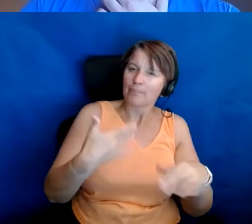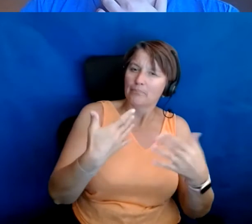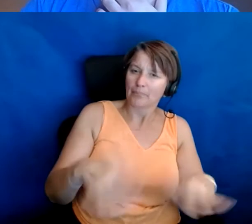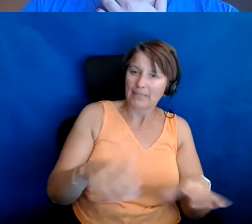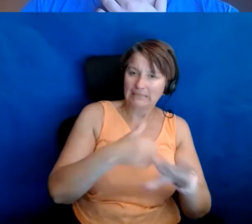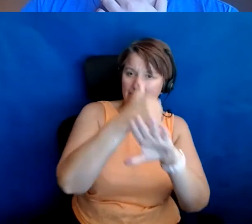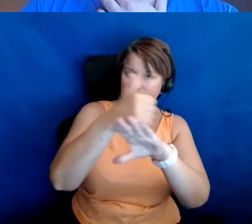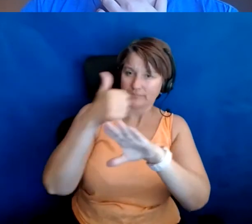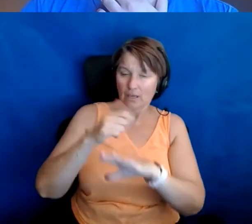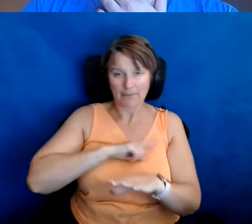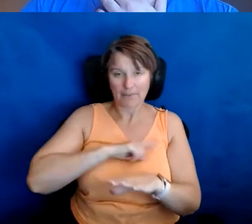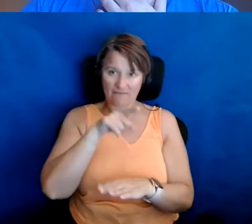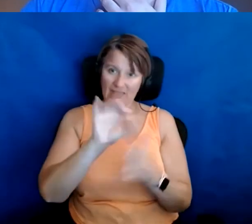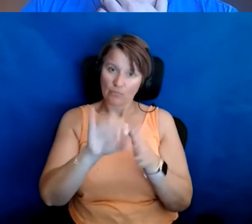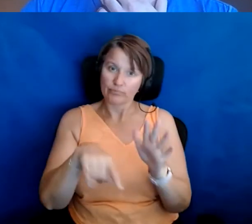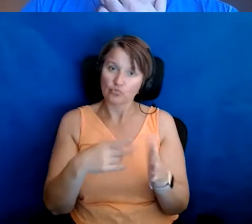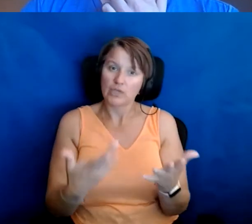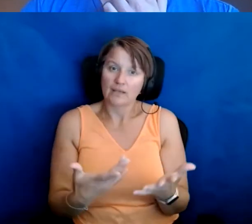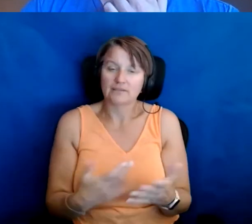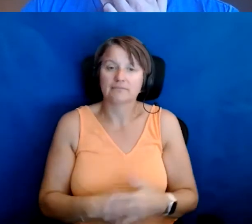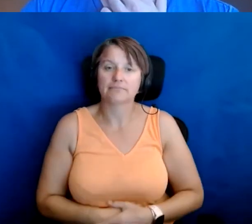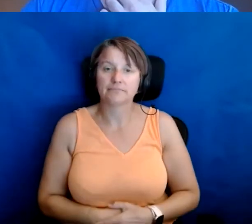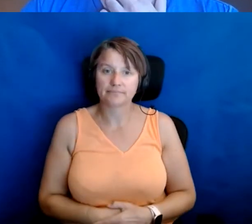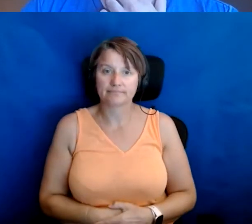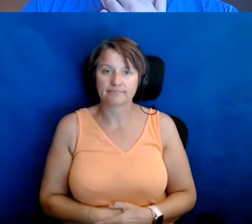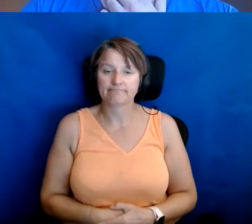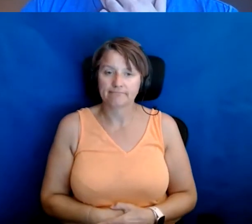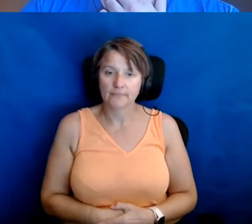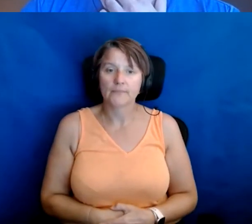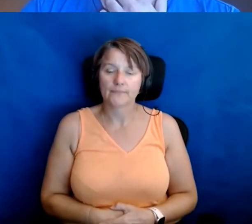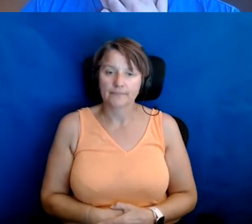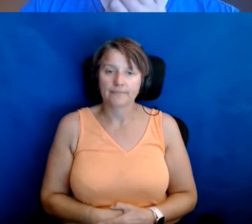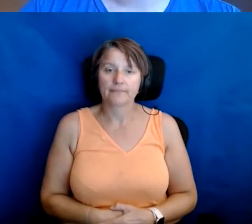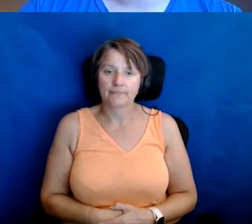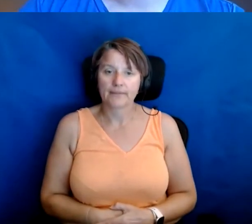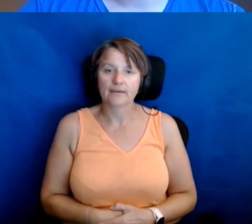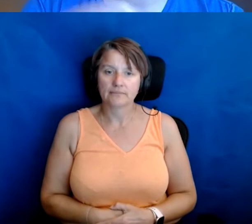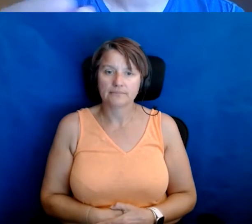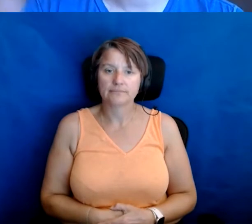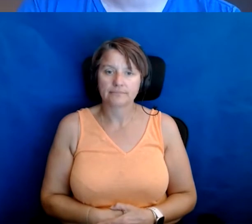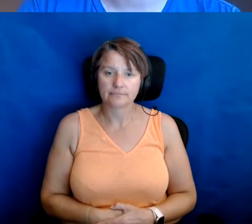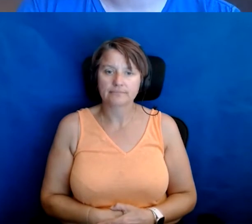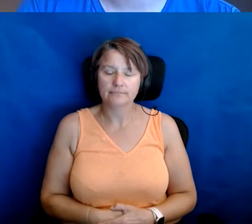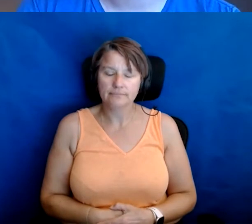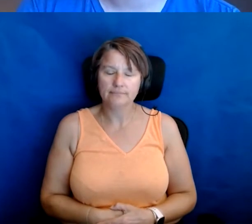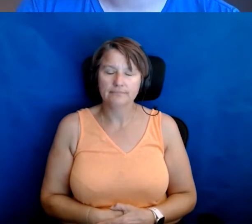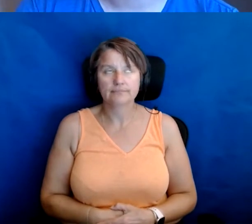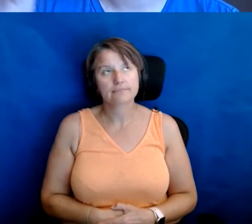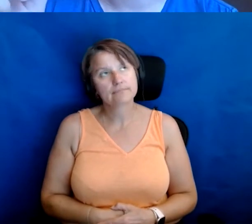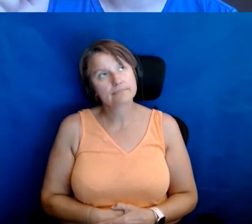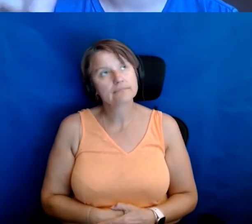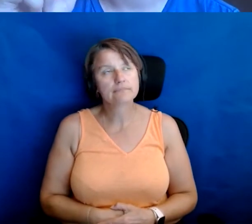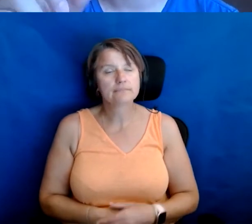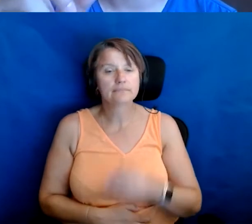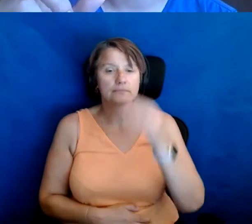Yeah, they kind of were born through the project. >> CÍARAN: And like, does it - is it scary?